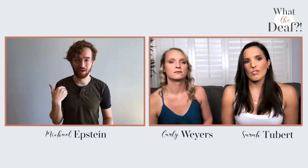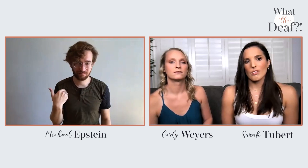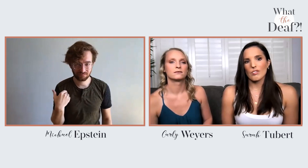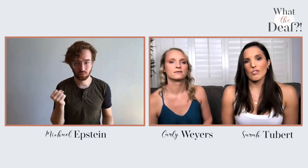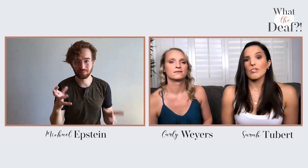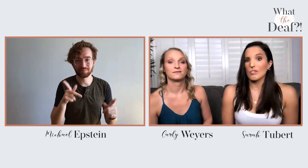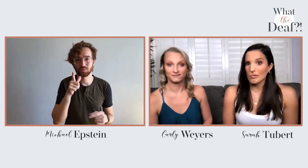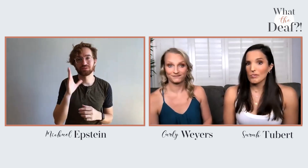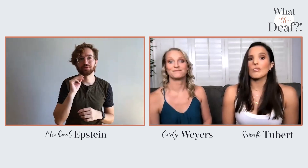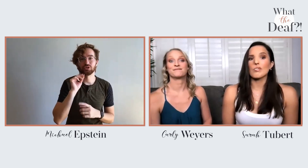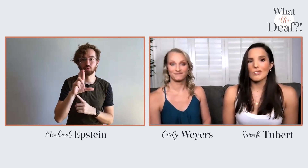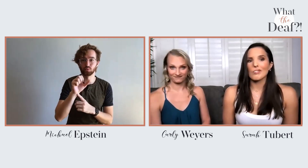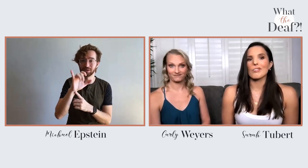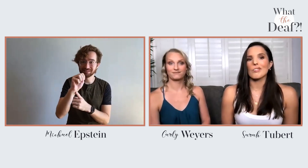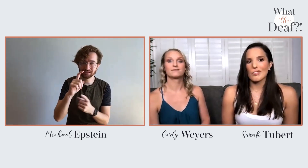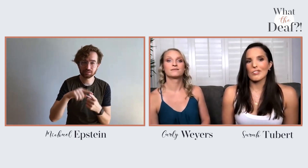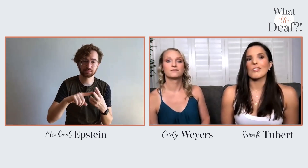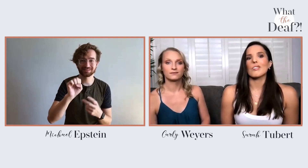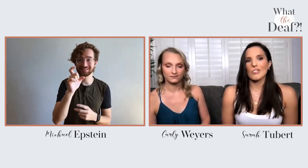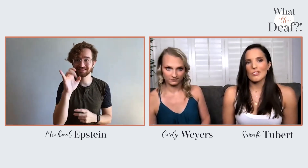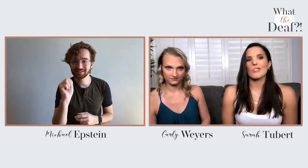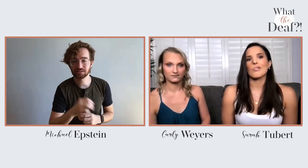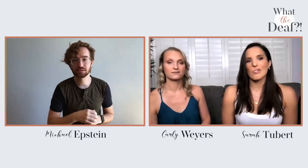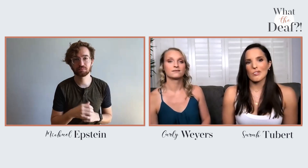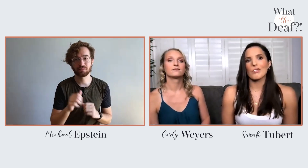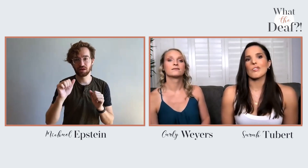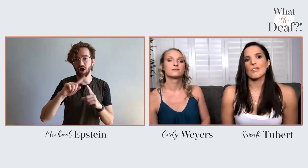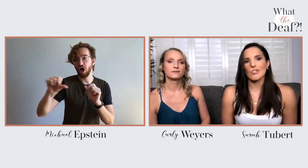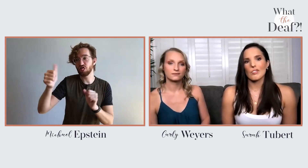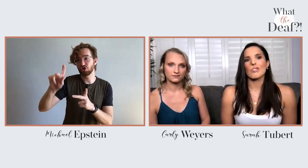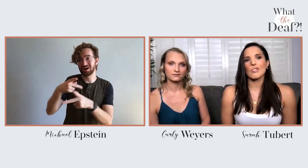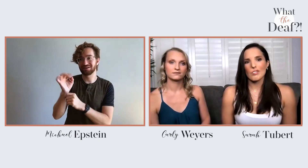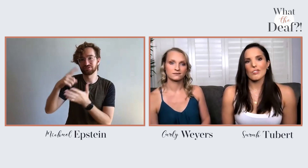People within the Deaf community additionally experience racism, sexism, other kinds of discrimination,